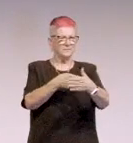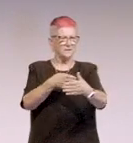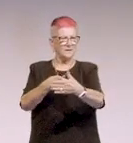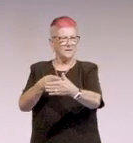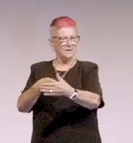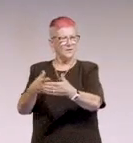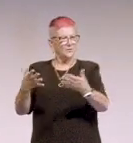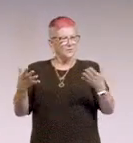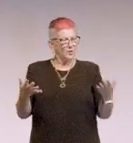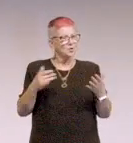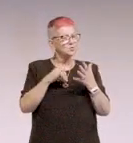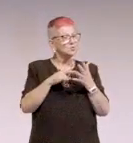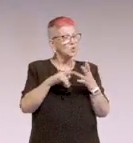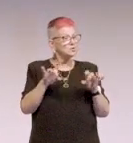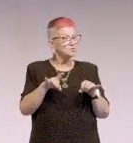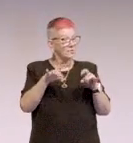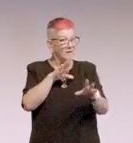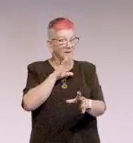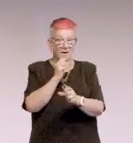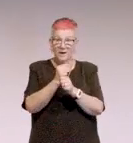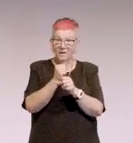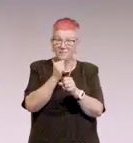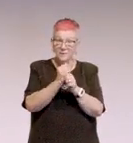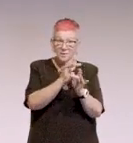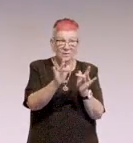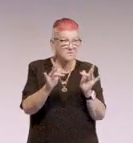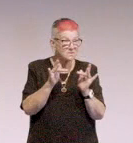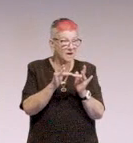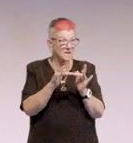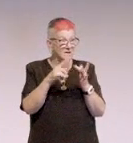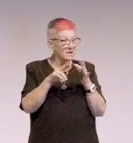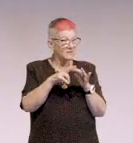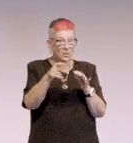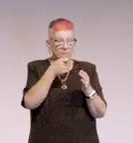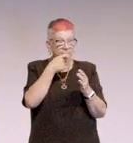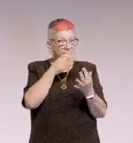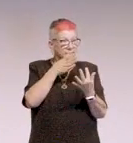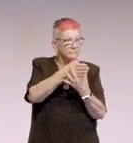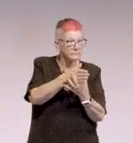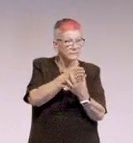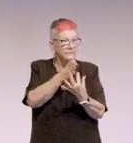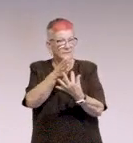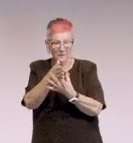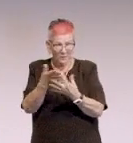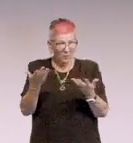So, even on the Australian government website, you can't do anything.